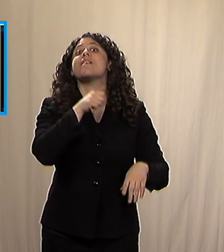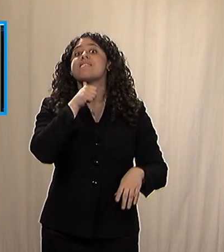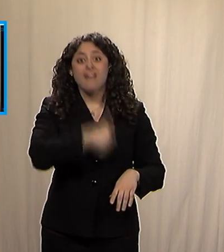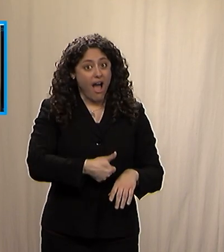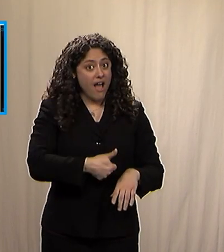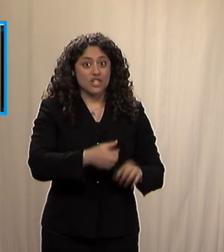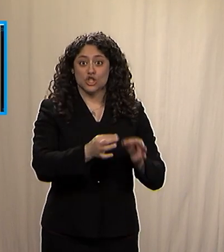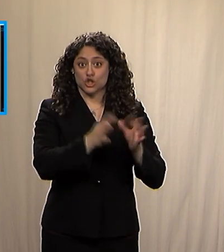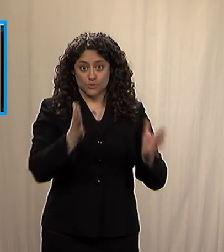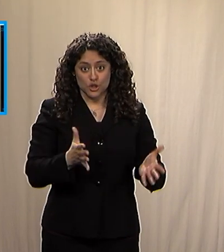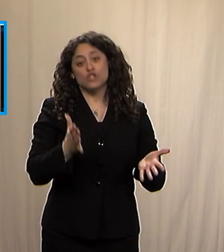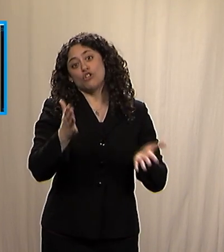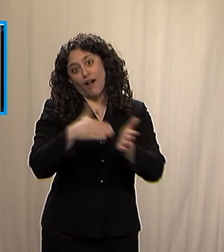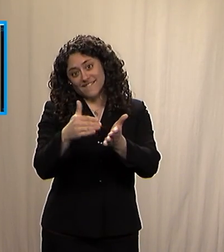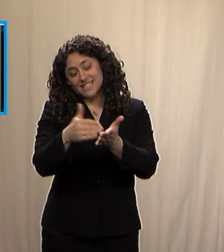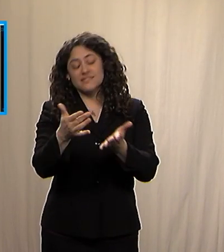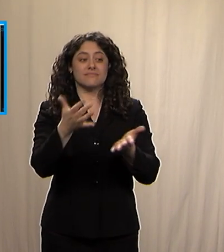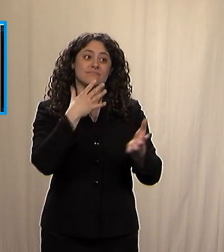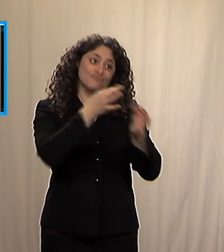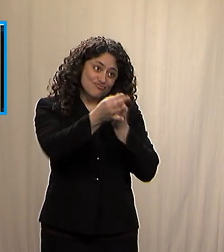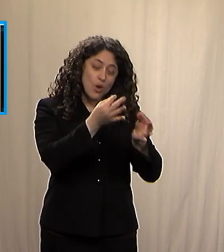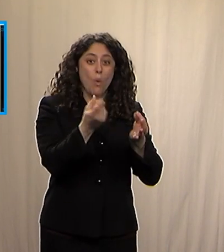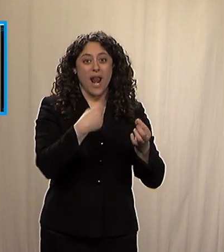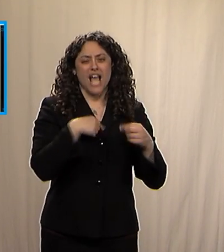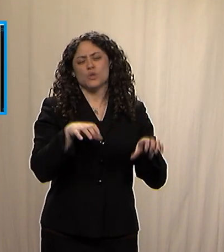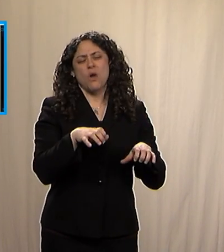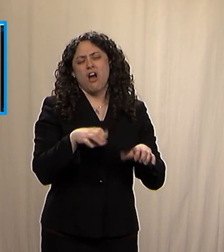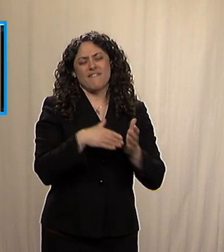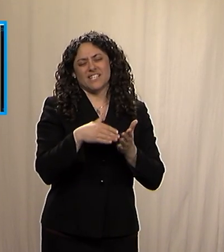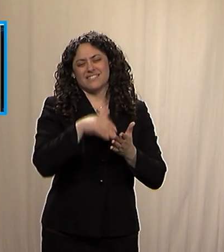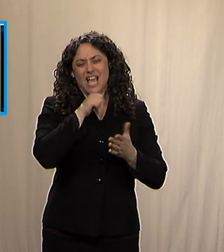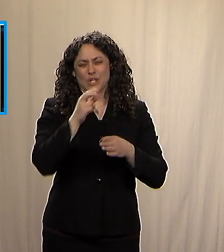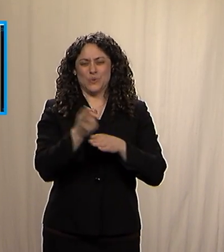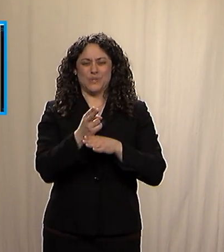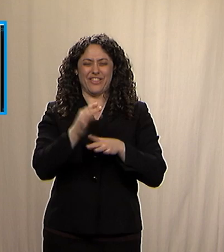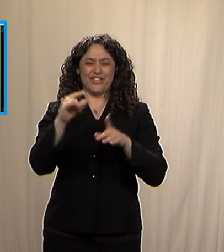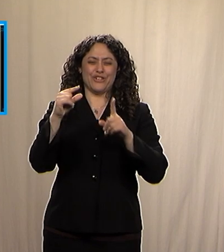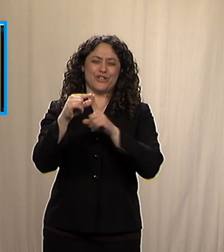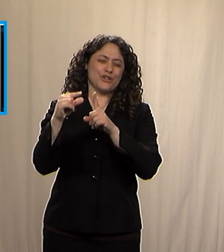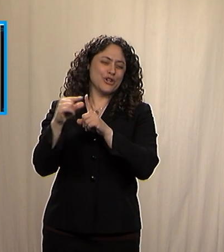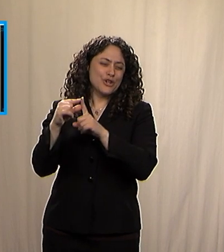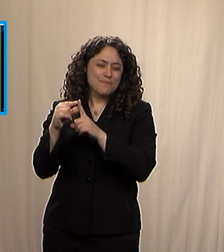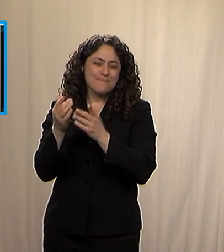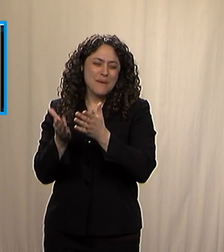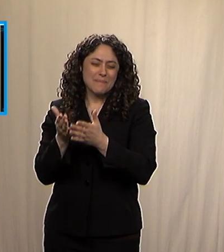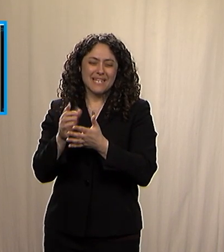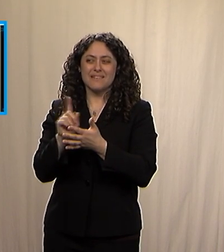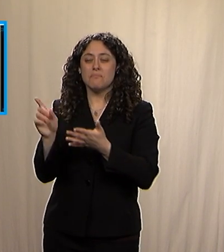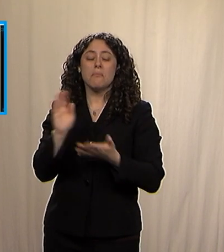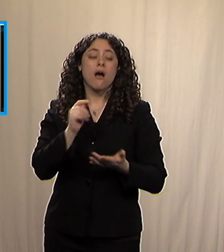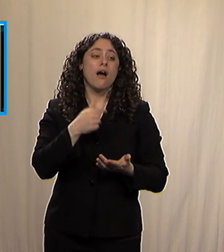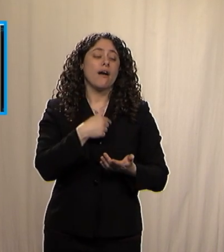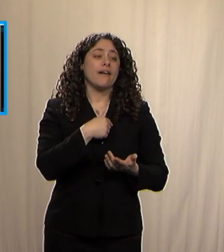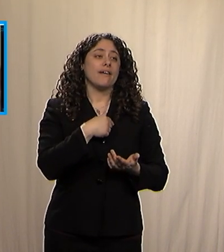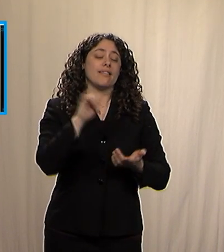to kind of explain what I do. I might not use the terminology so much. But I might say things like if I'm doing